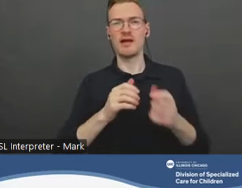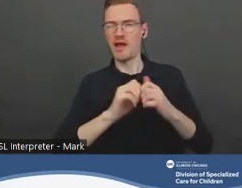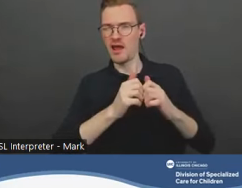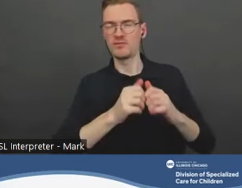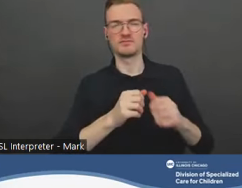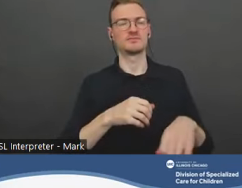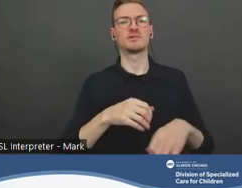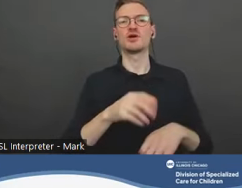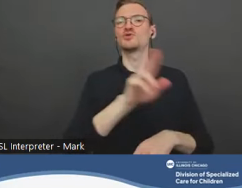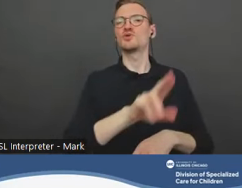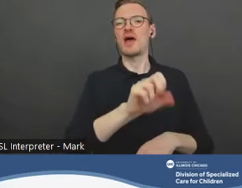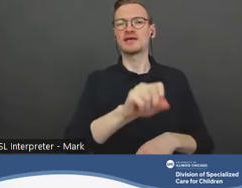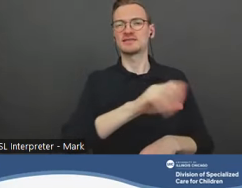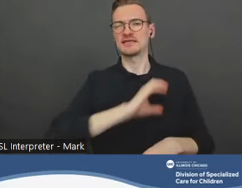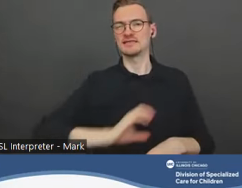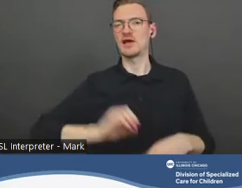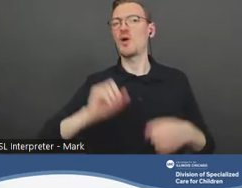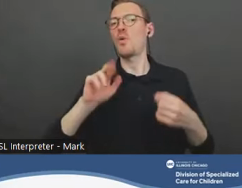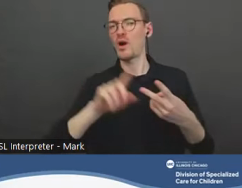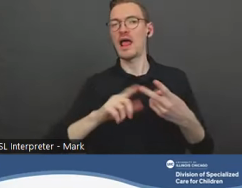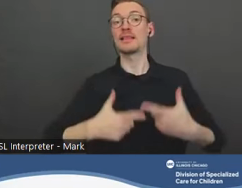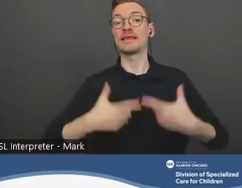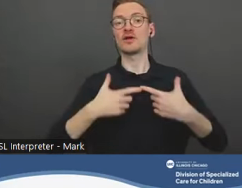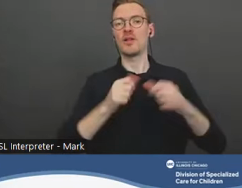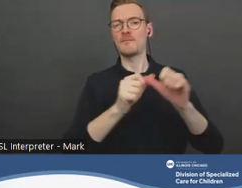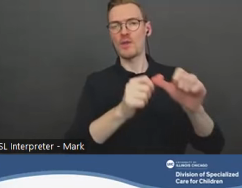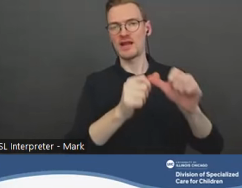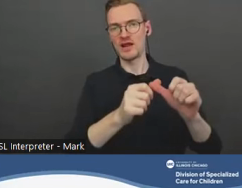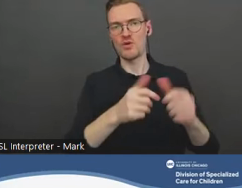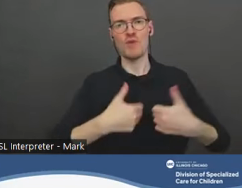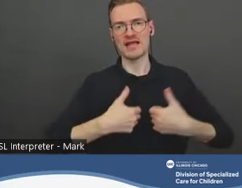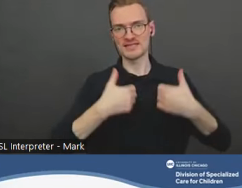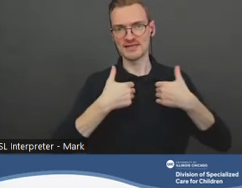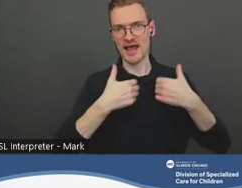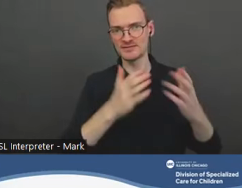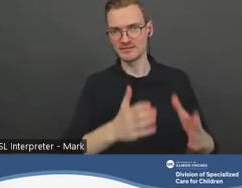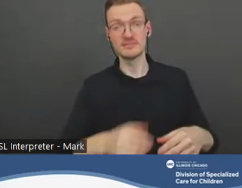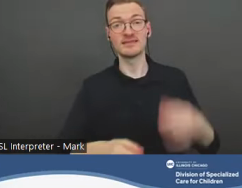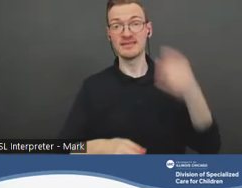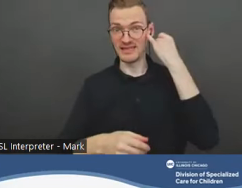a legal permanent resident and if you are a legal permanent resident, you may have some limits with